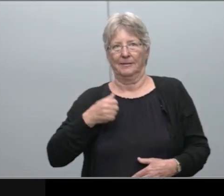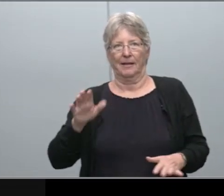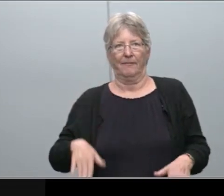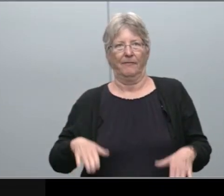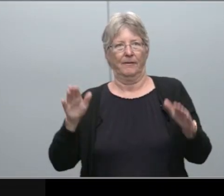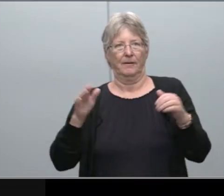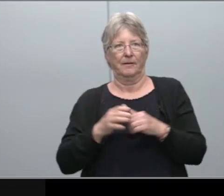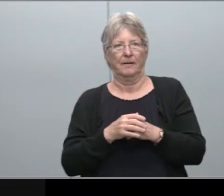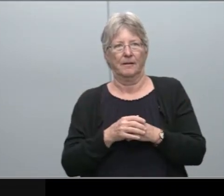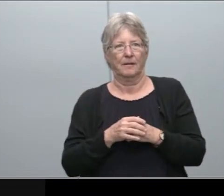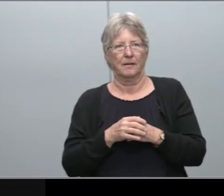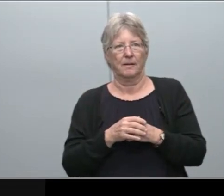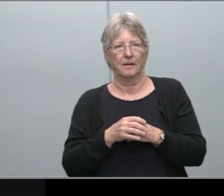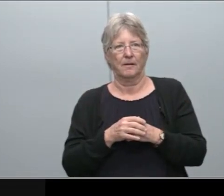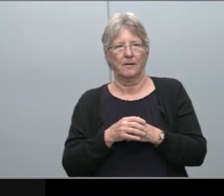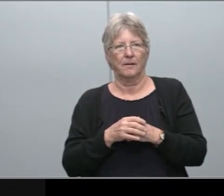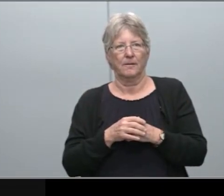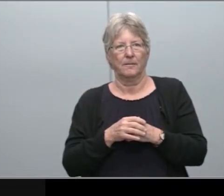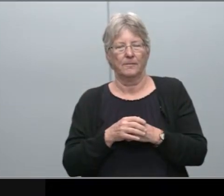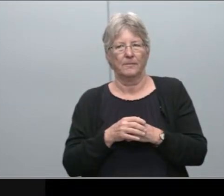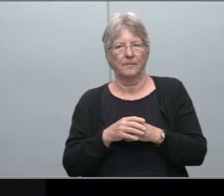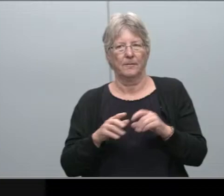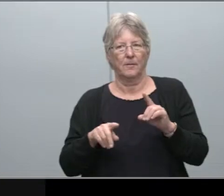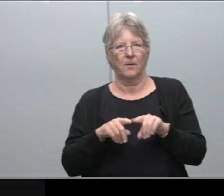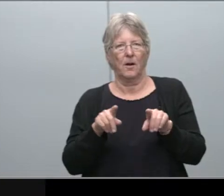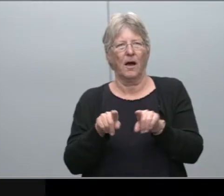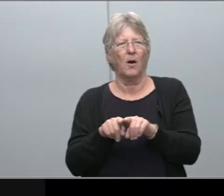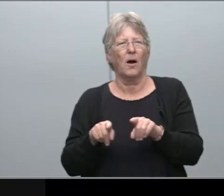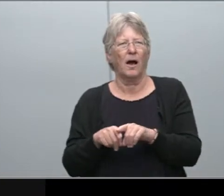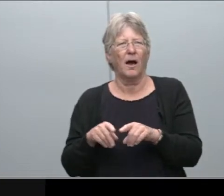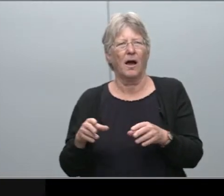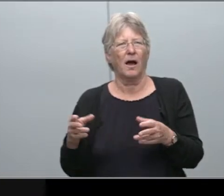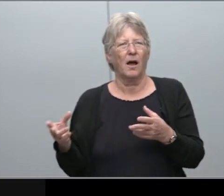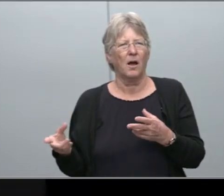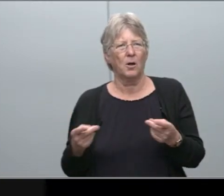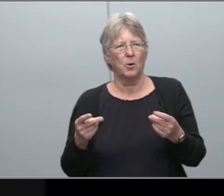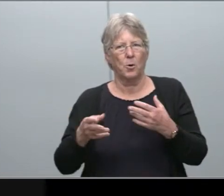in a Target, and my son go run to hug her.